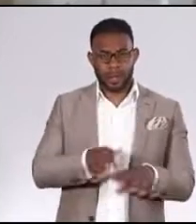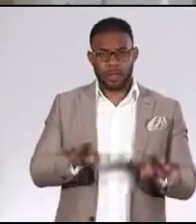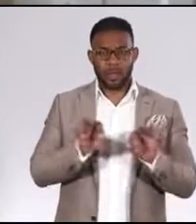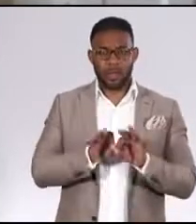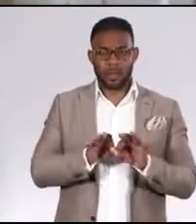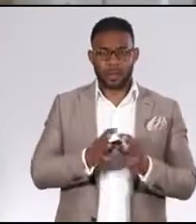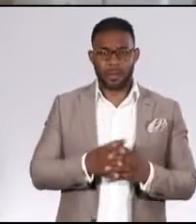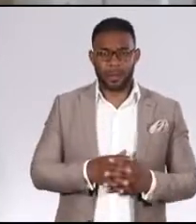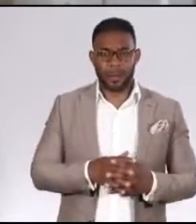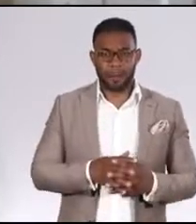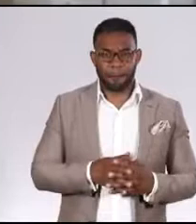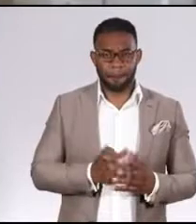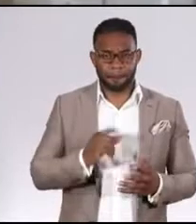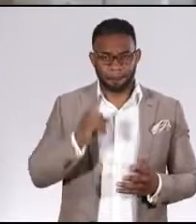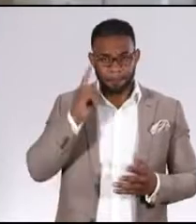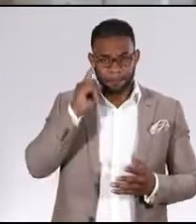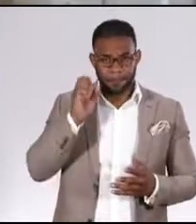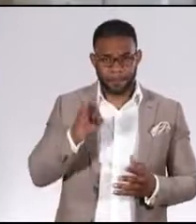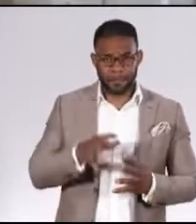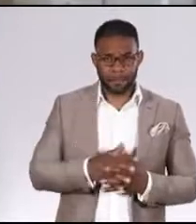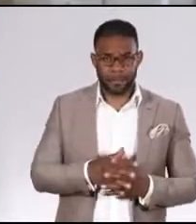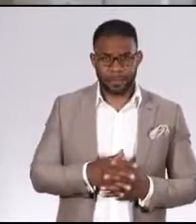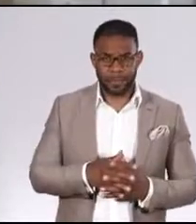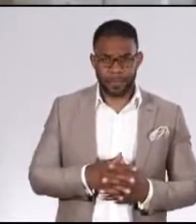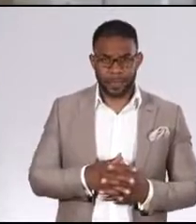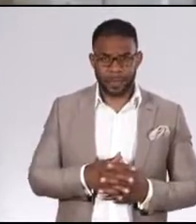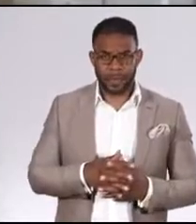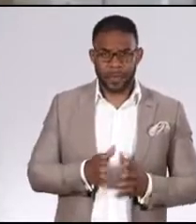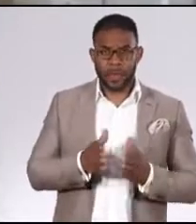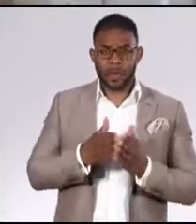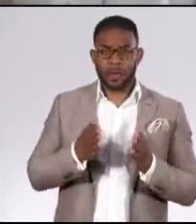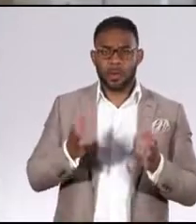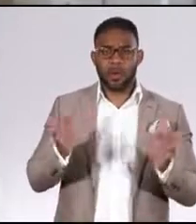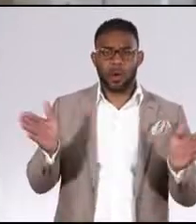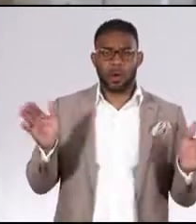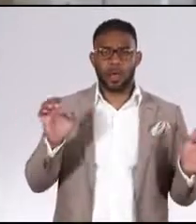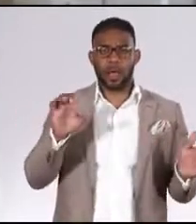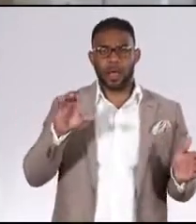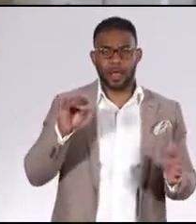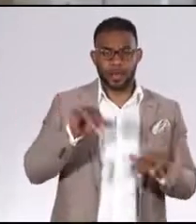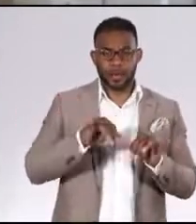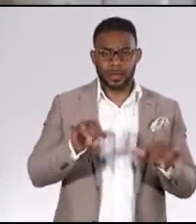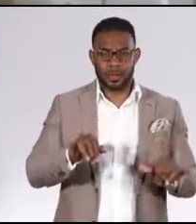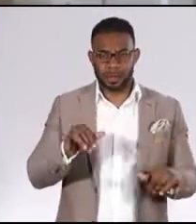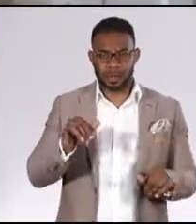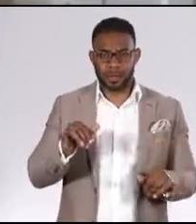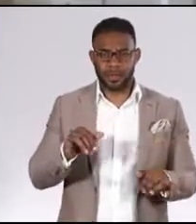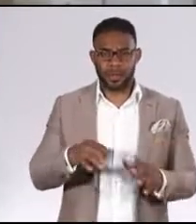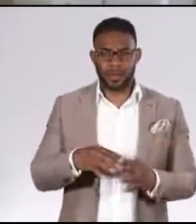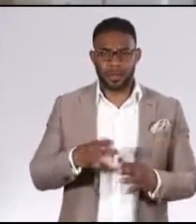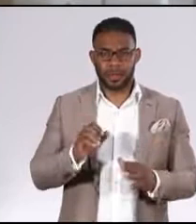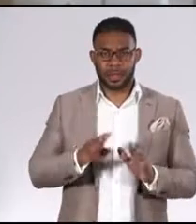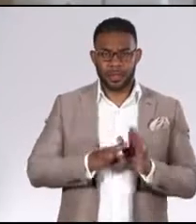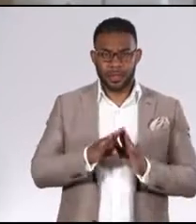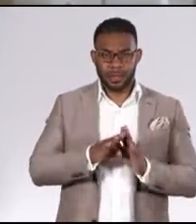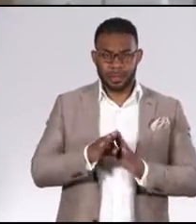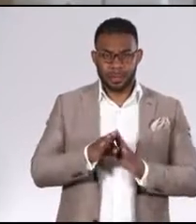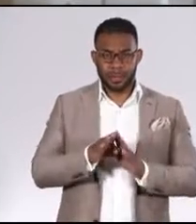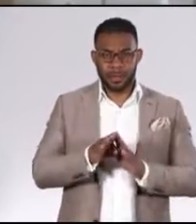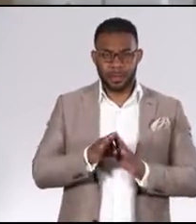I think of the the broad ecosystem of of developing uh new drugs,